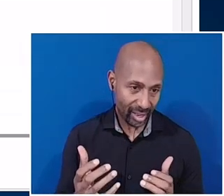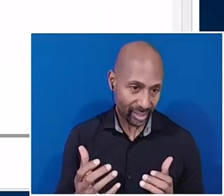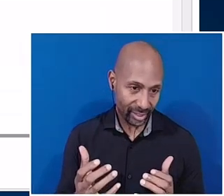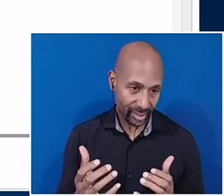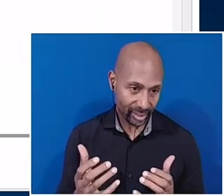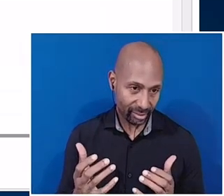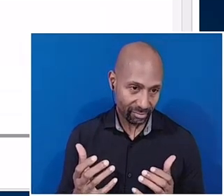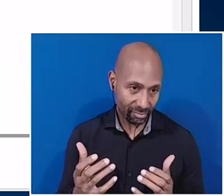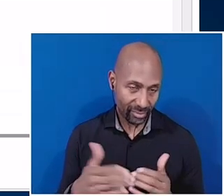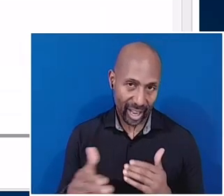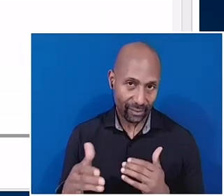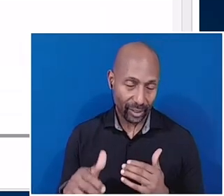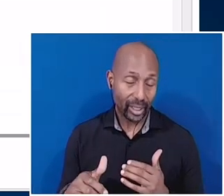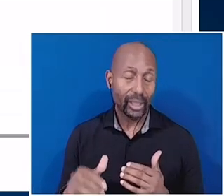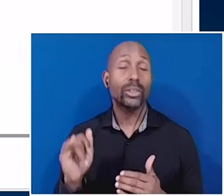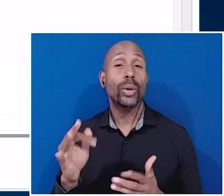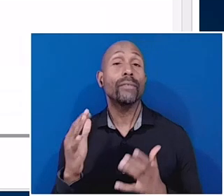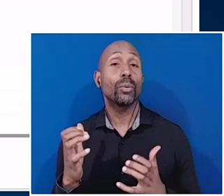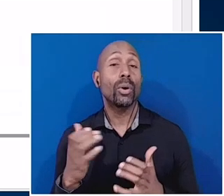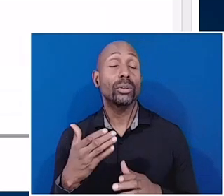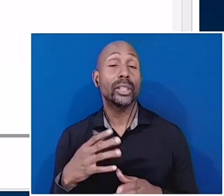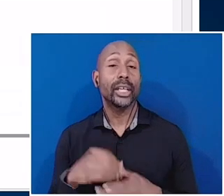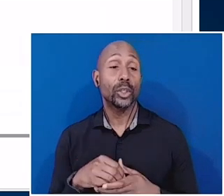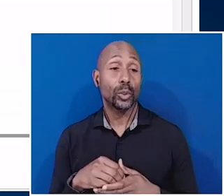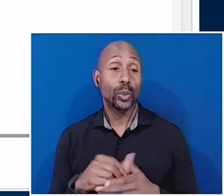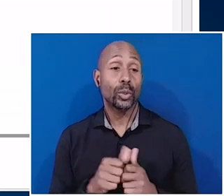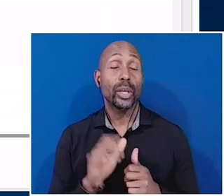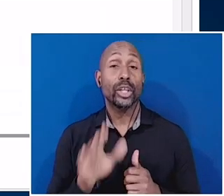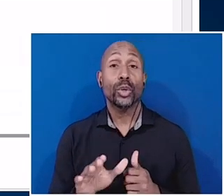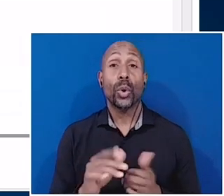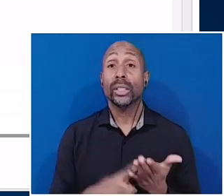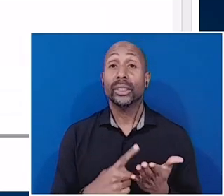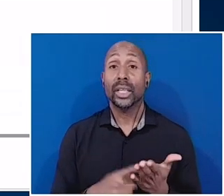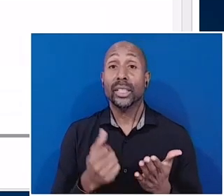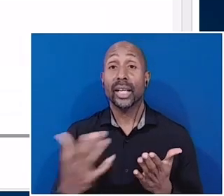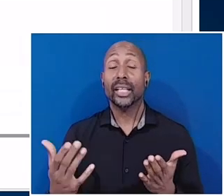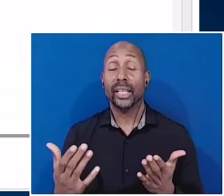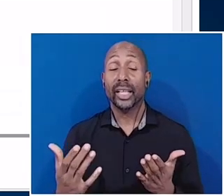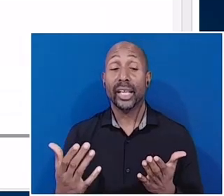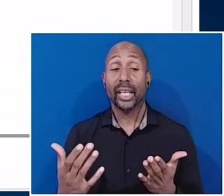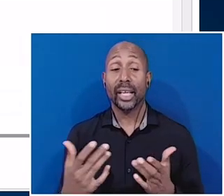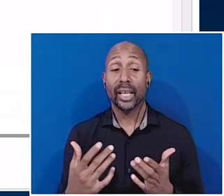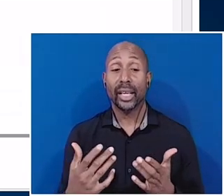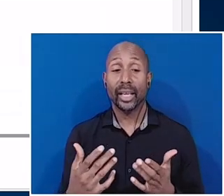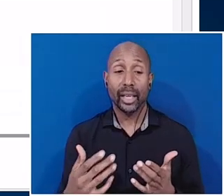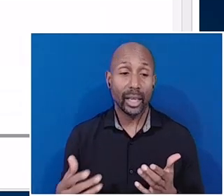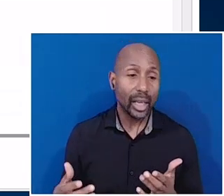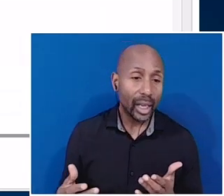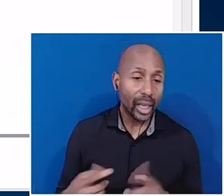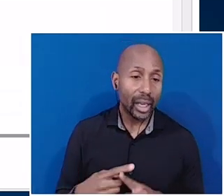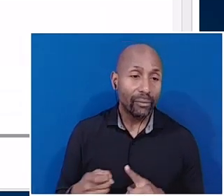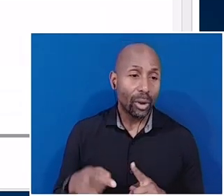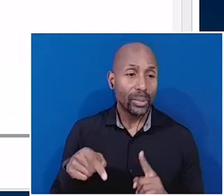discussions, anything in- anything in 26, anything in this section. So if you want to include in your